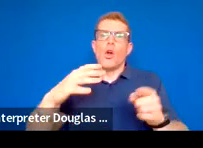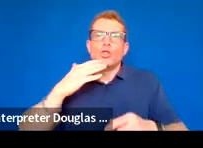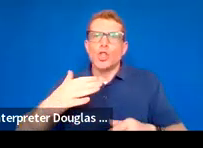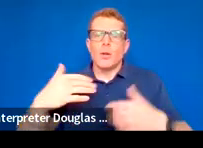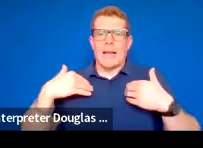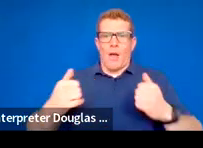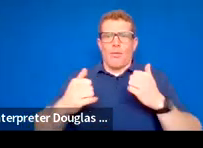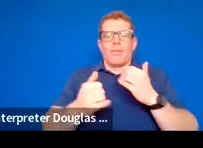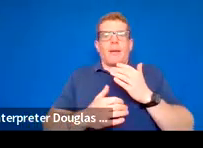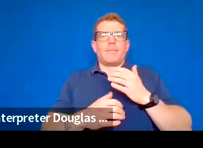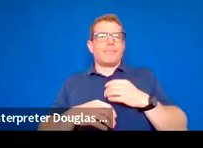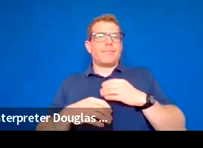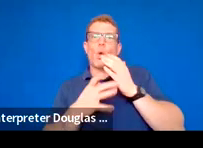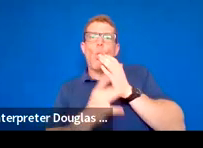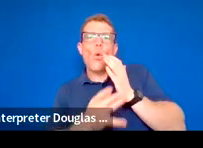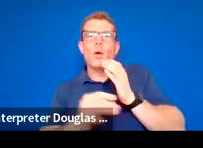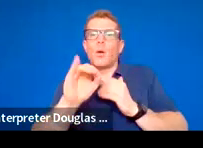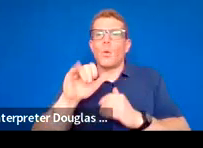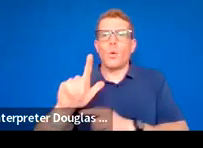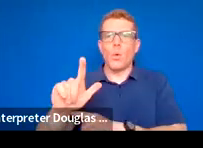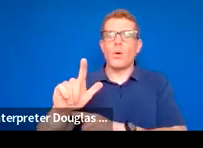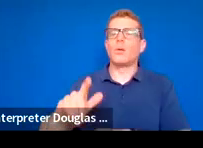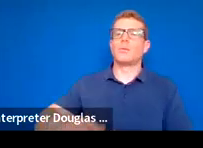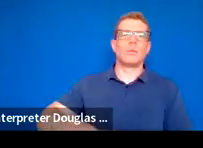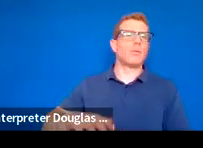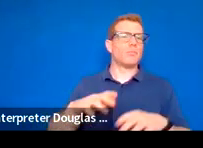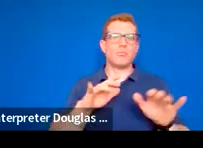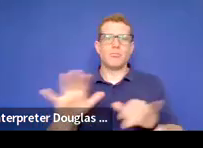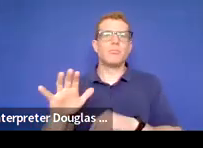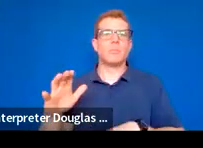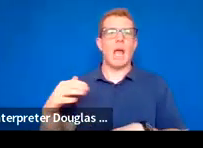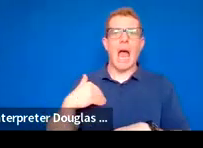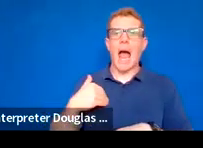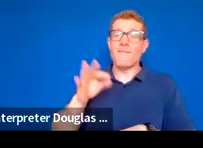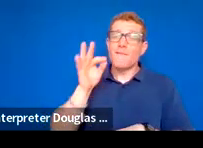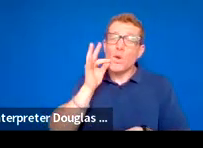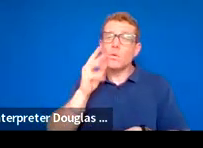Any of these diets will do and there's also a dye called the Alzheimer's diet.